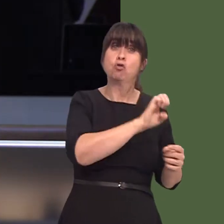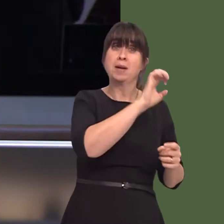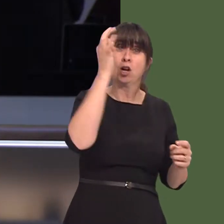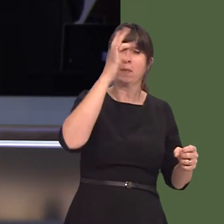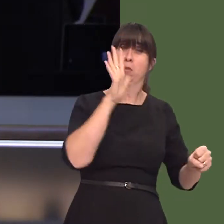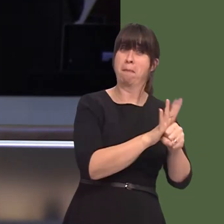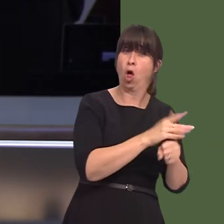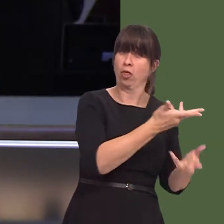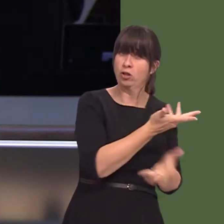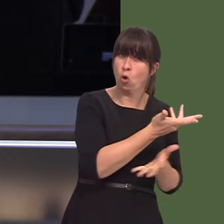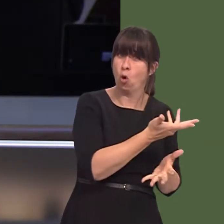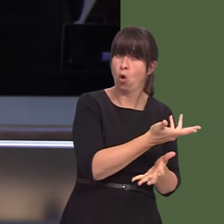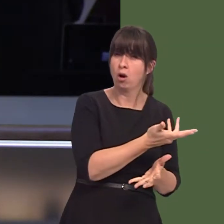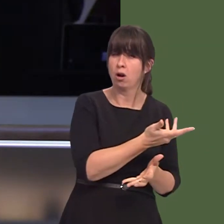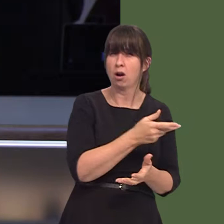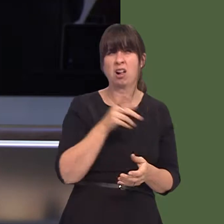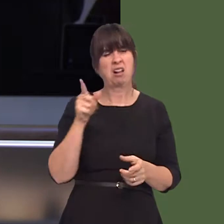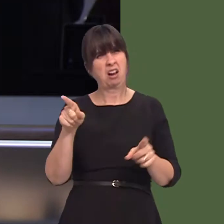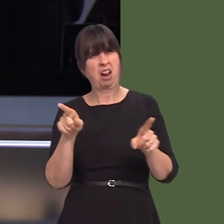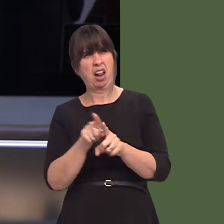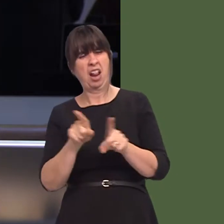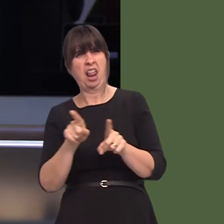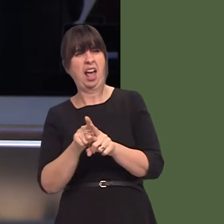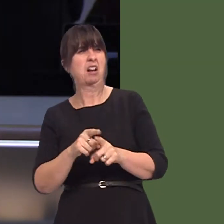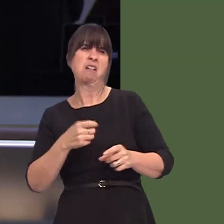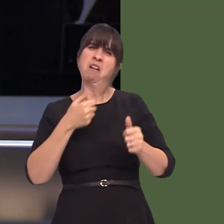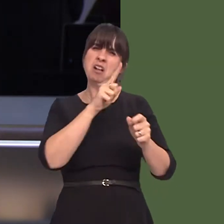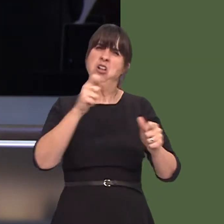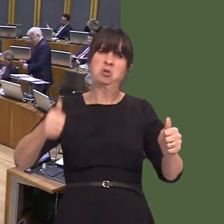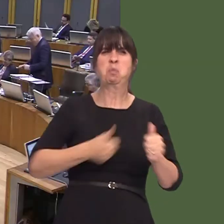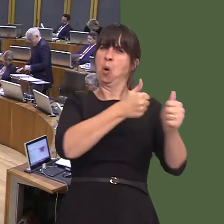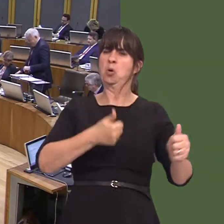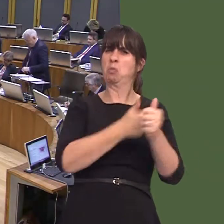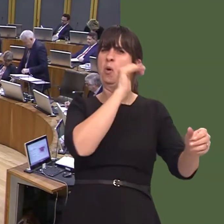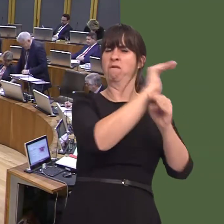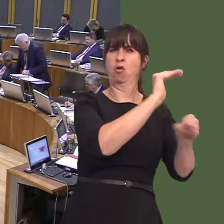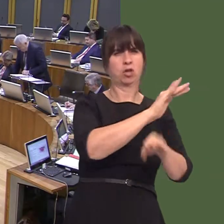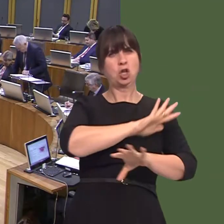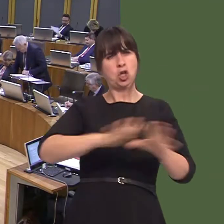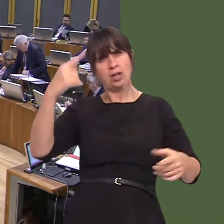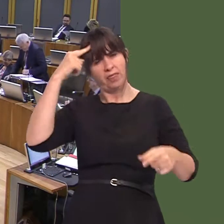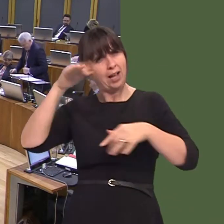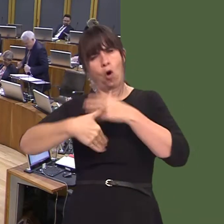Arenít these people no better than fifth columnists fighting for the interests of a foreign power against the interests of Britain?